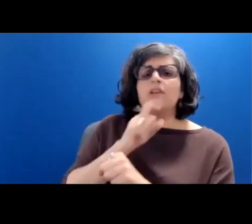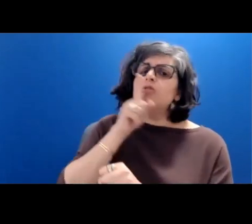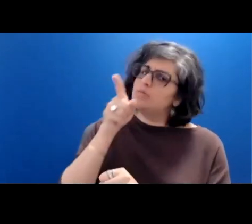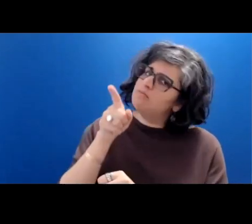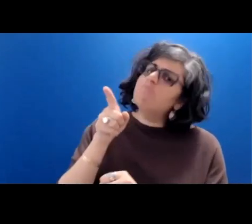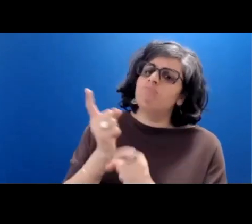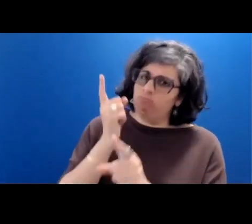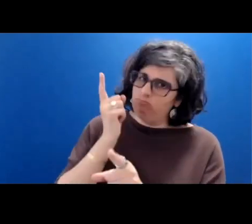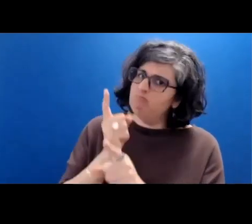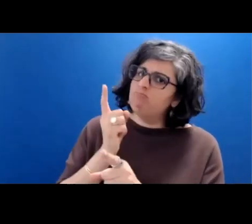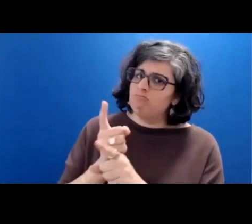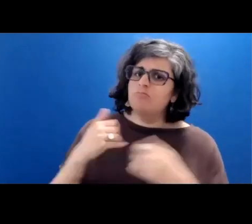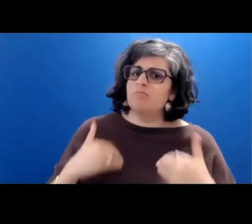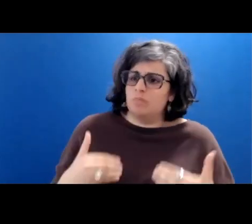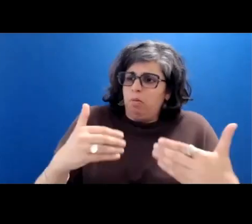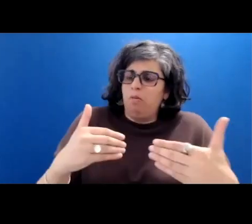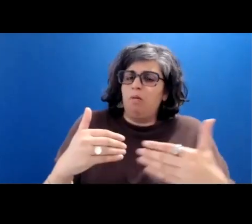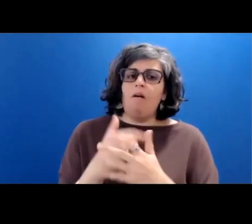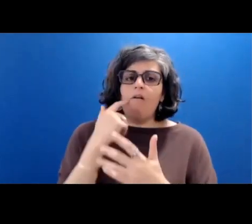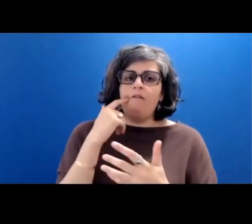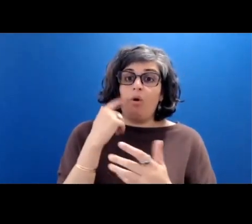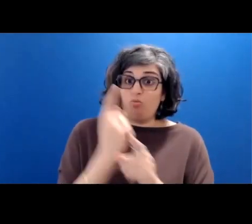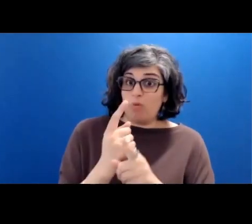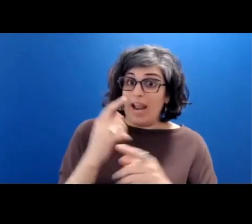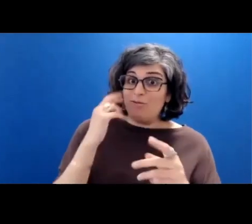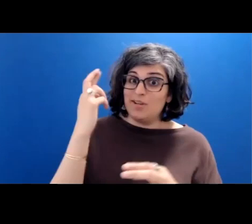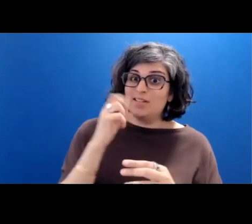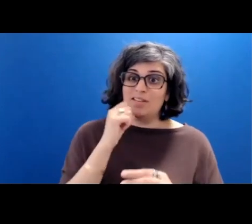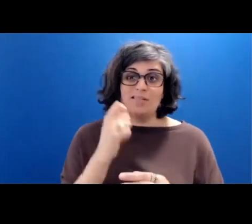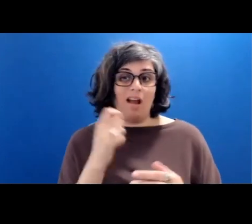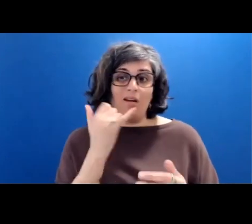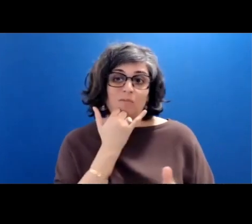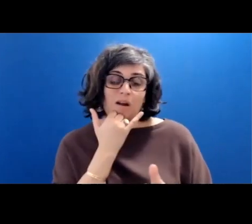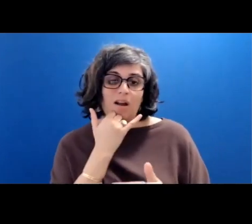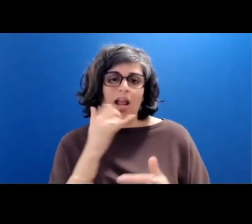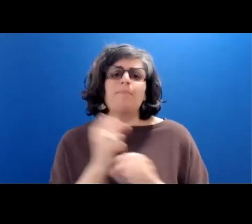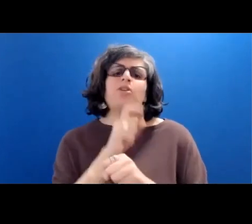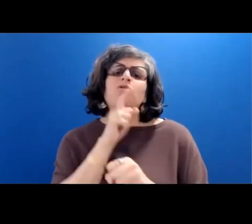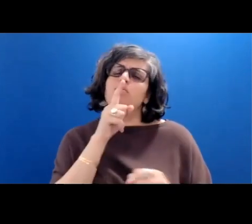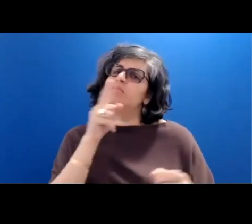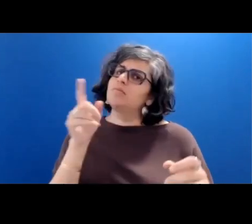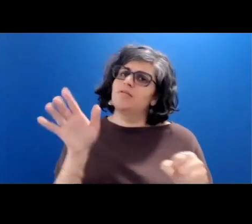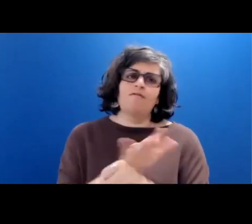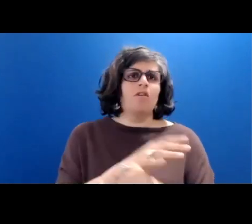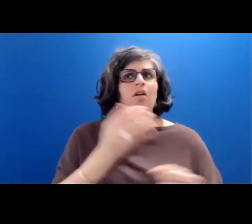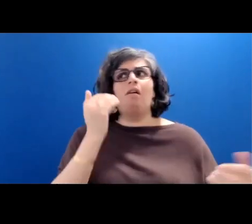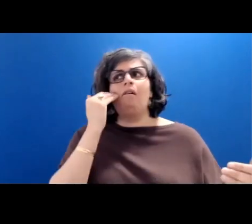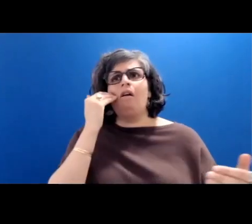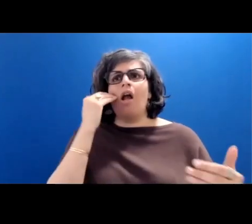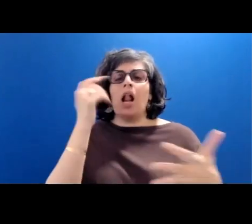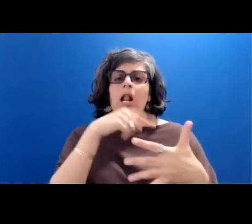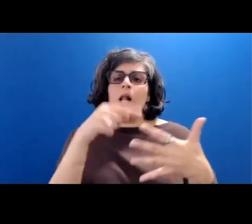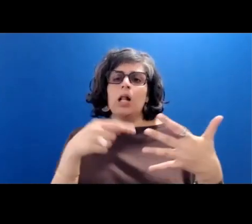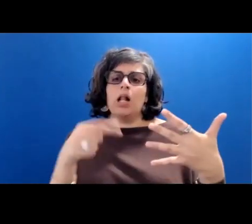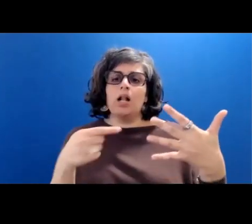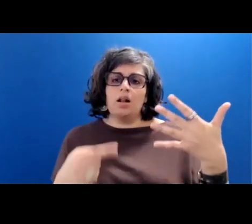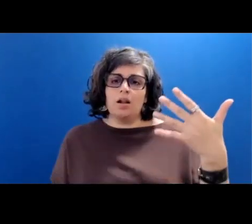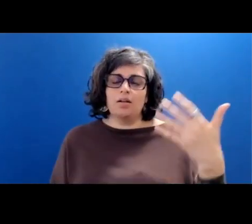and really make sure that you're fully aware of all of the implications," and et cetera, et cetera, et cetera, right? That cis woman can just go in there